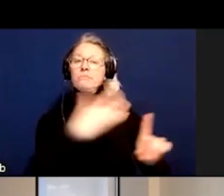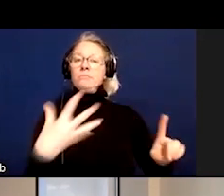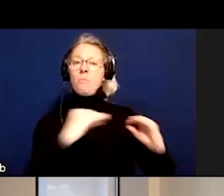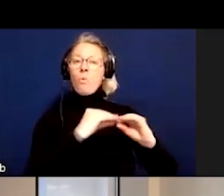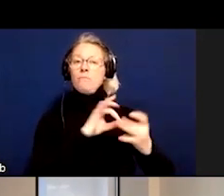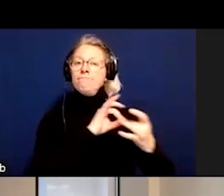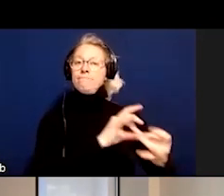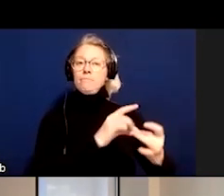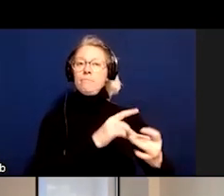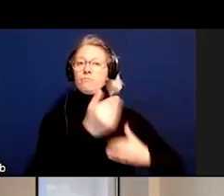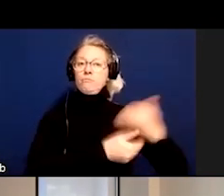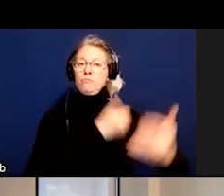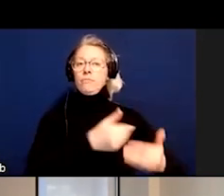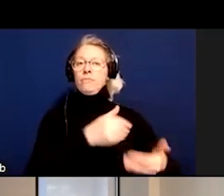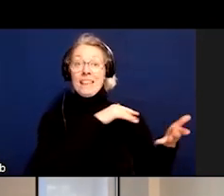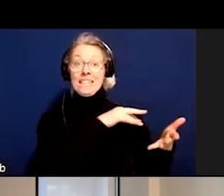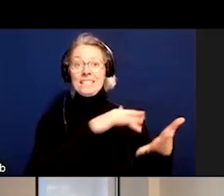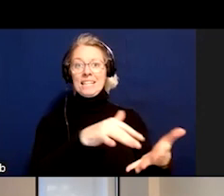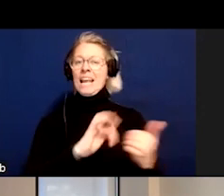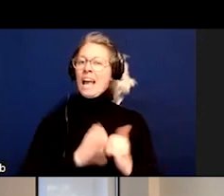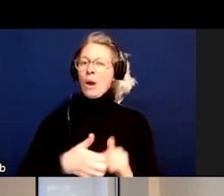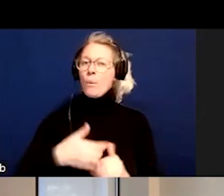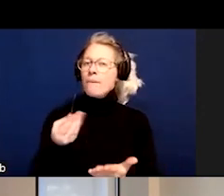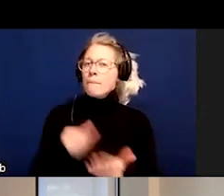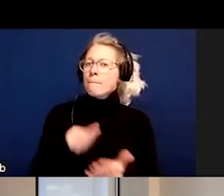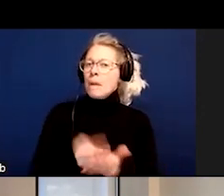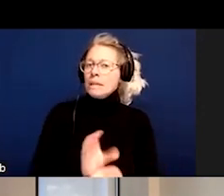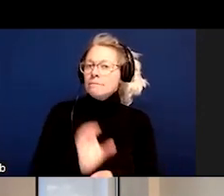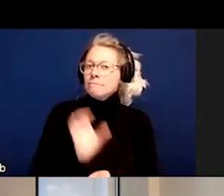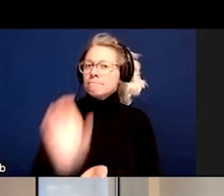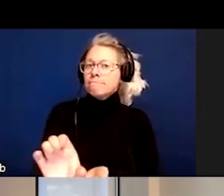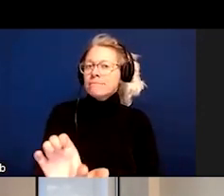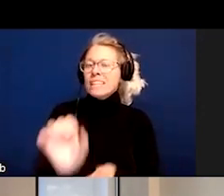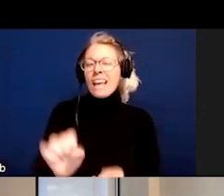the ongoing case study about the ways in which funders might better support organizations